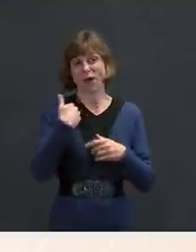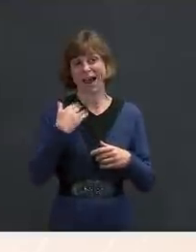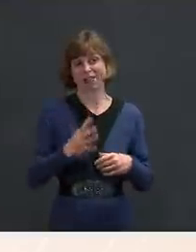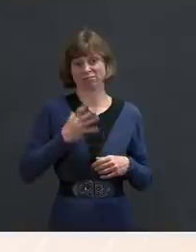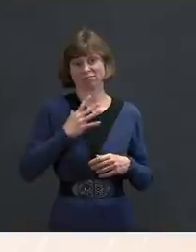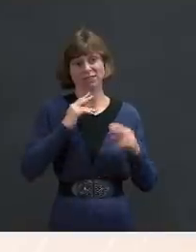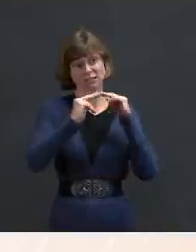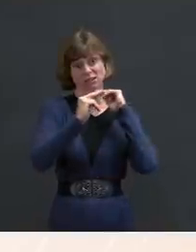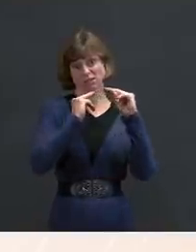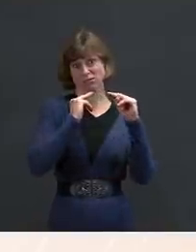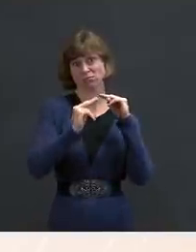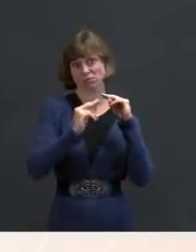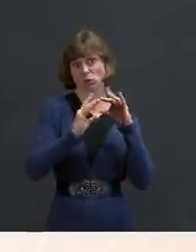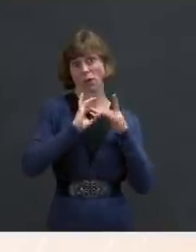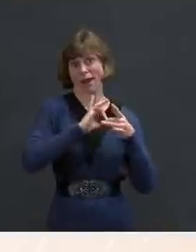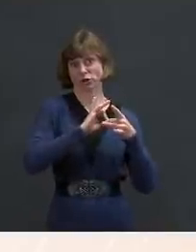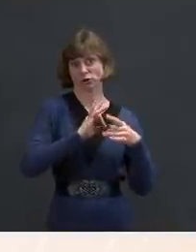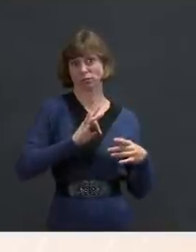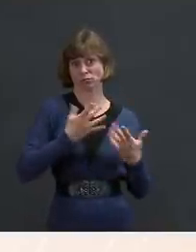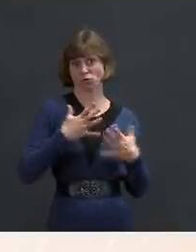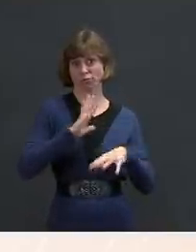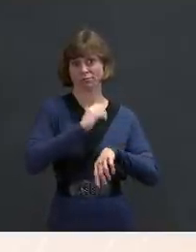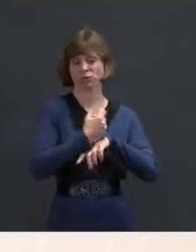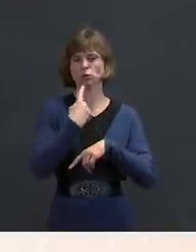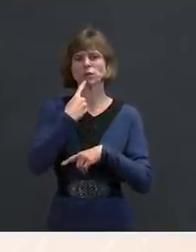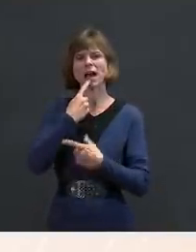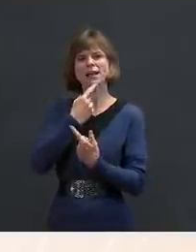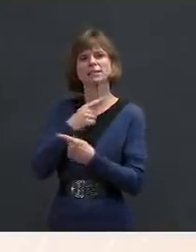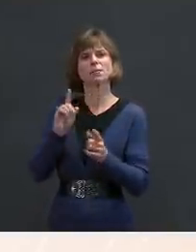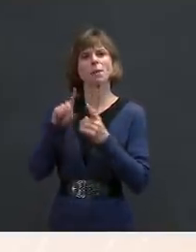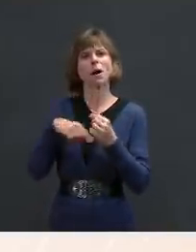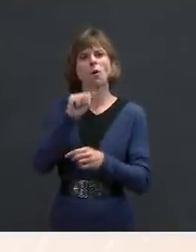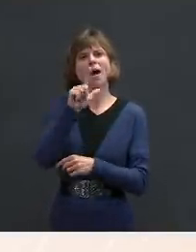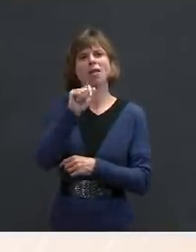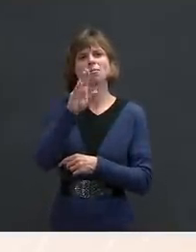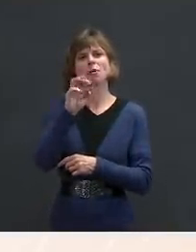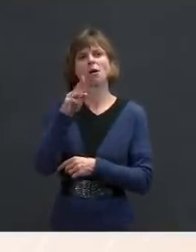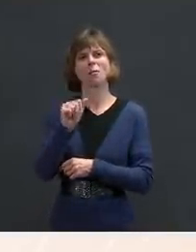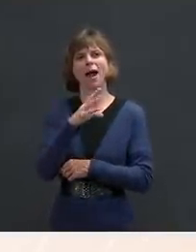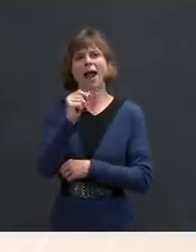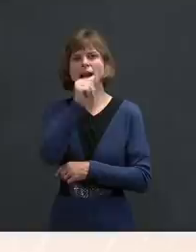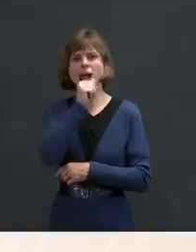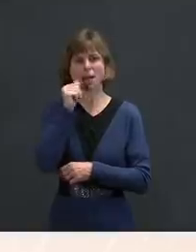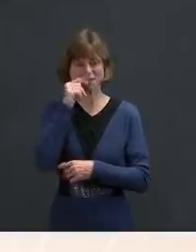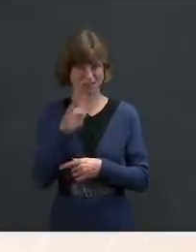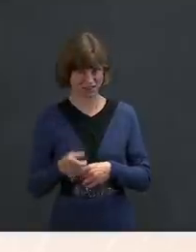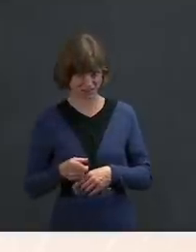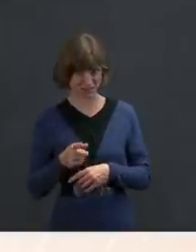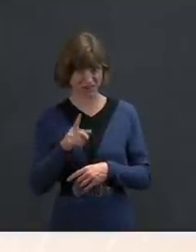We saw the statement last night about Alabama and Amazon. Is the President endorsing Amazon workers